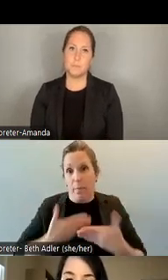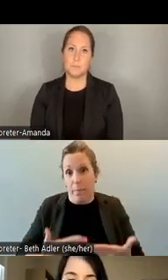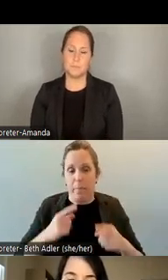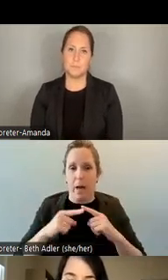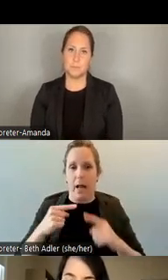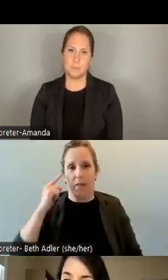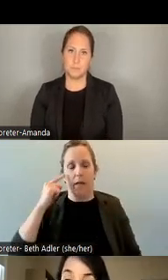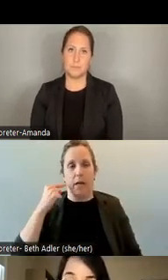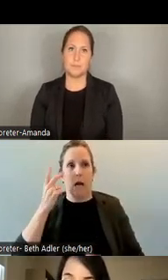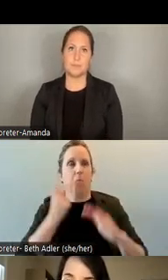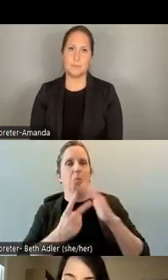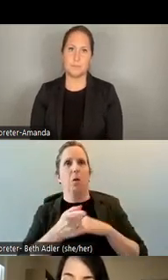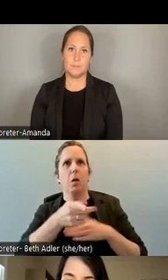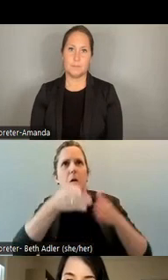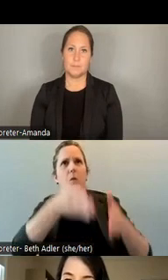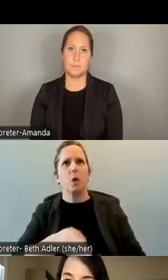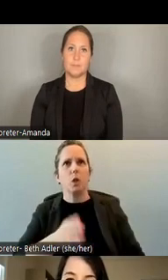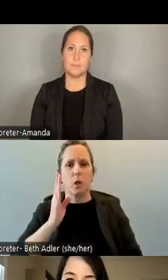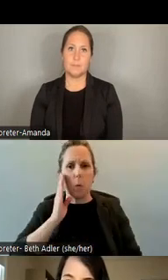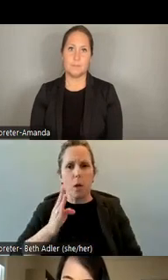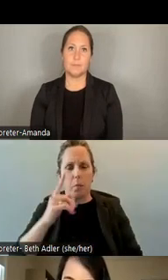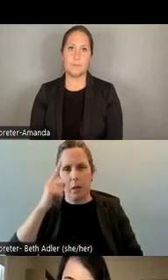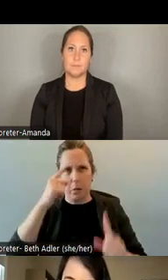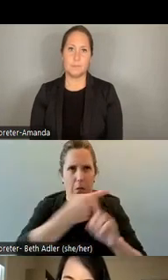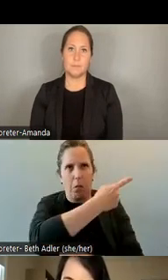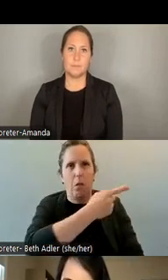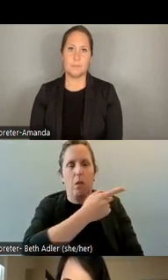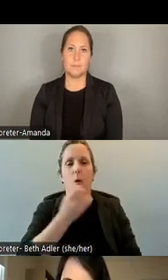you know they'd be on a different wavelength but it was a strikingly normal conversation